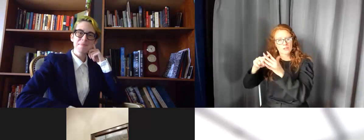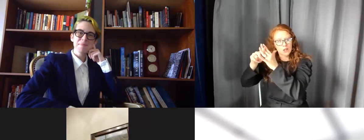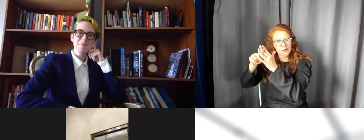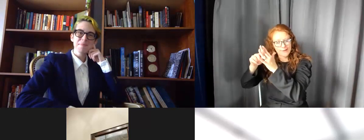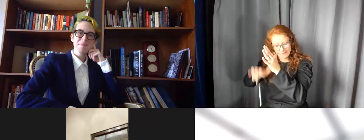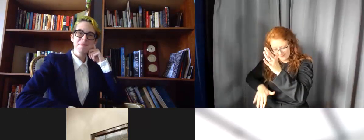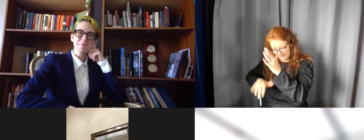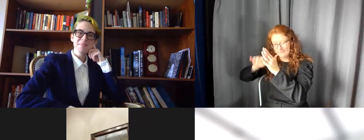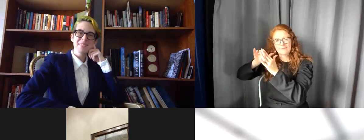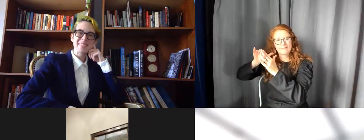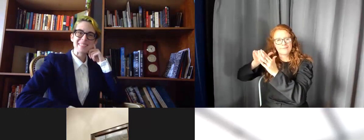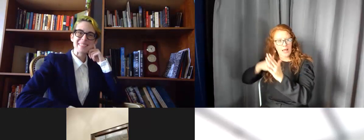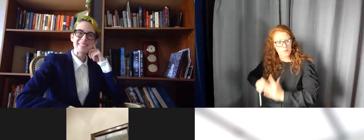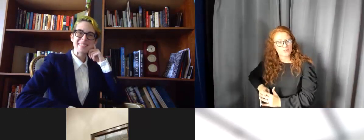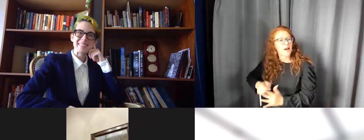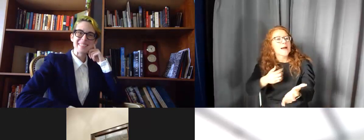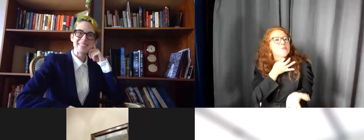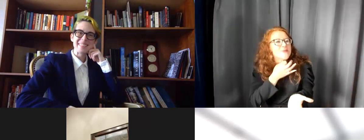Jordan Radford: You're curious to know what what Grace and I have to say to.